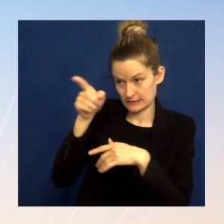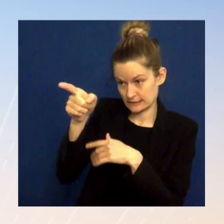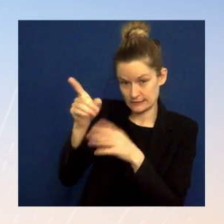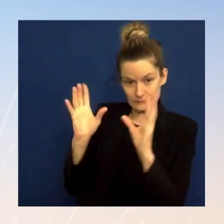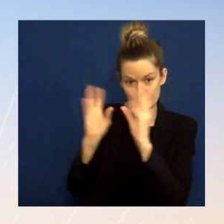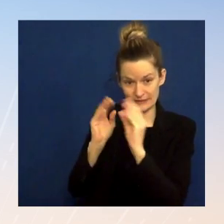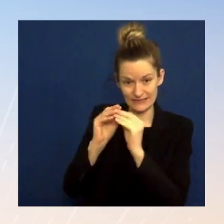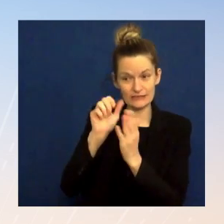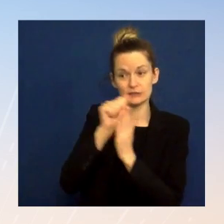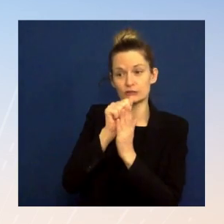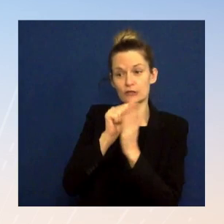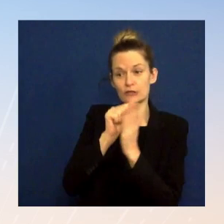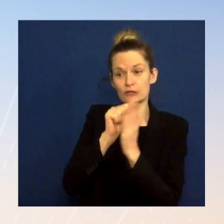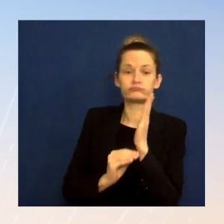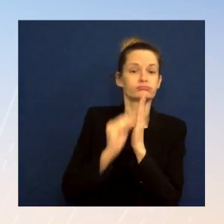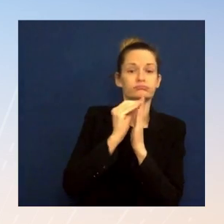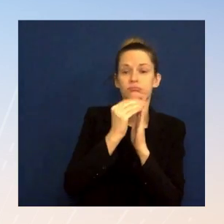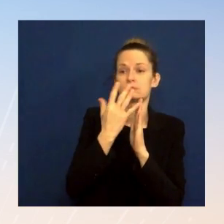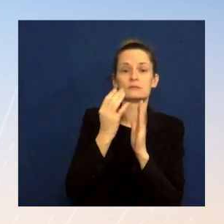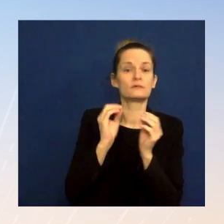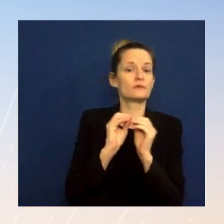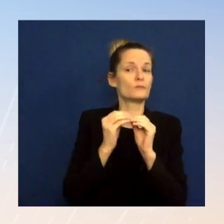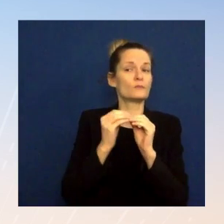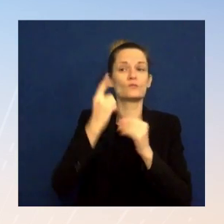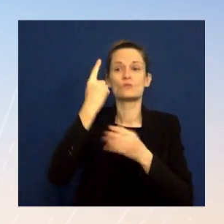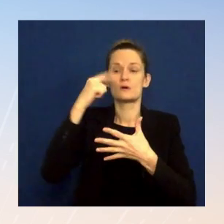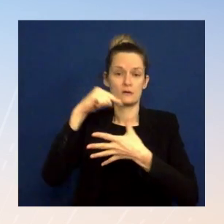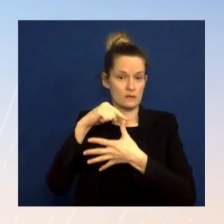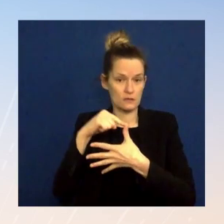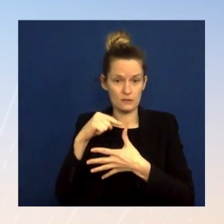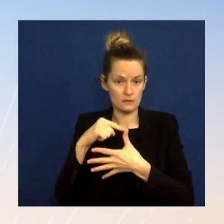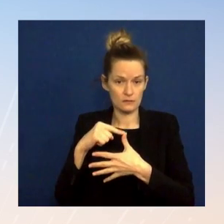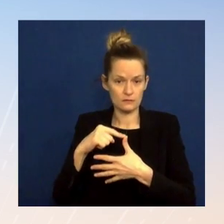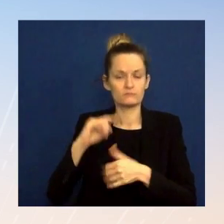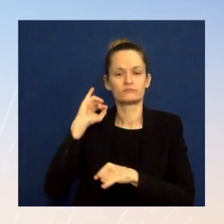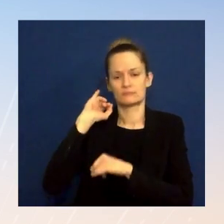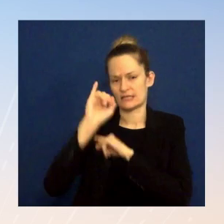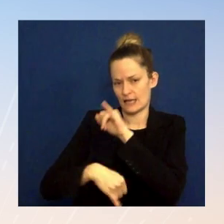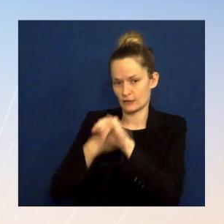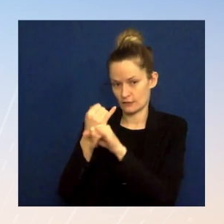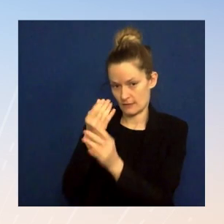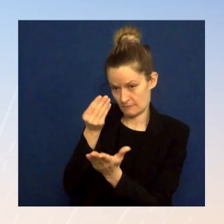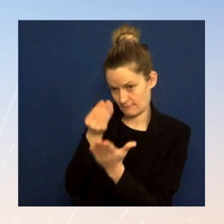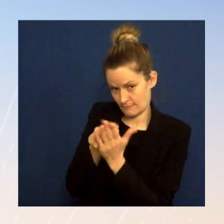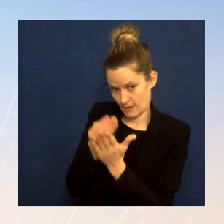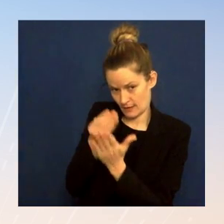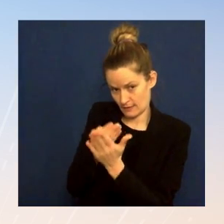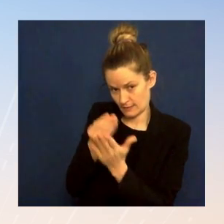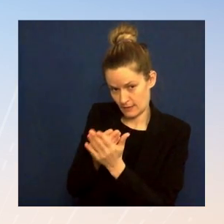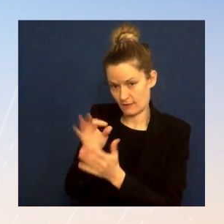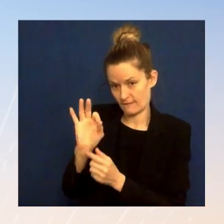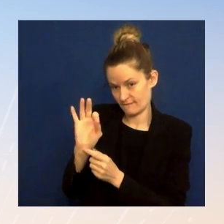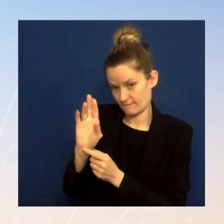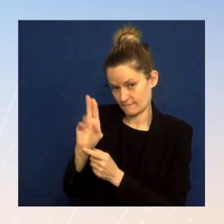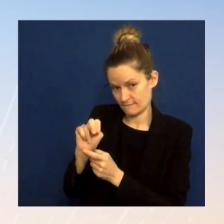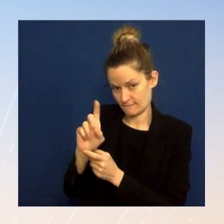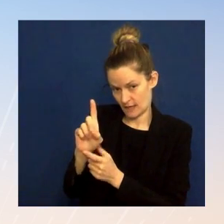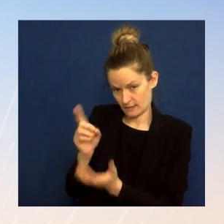Special Drawing Rights from the International Monetary Fund to help emerging economies be able to deal with the immense fiscal burden